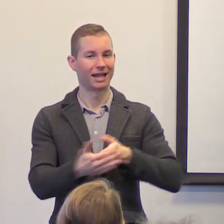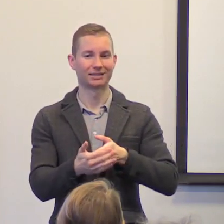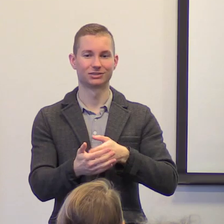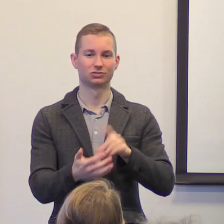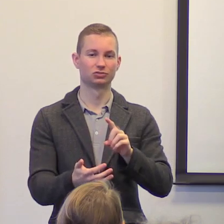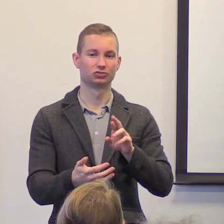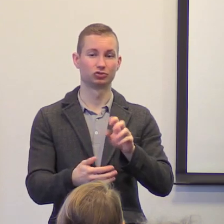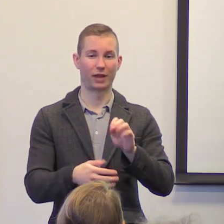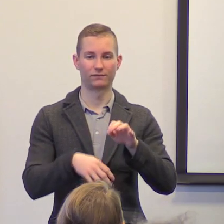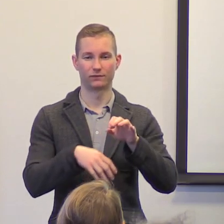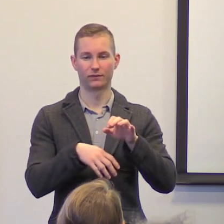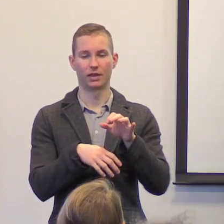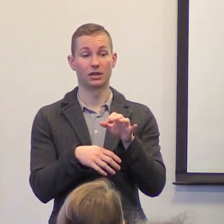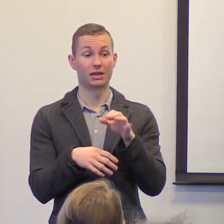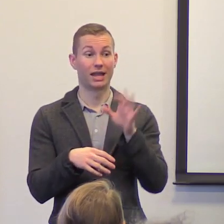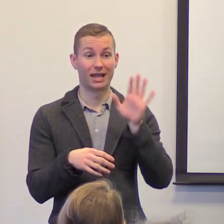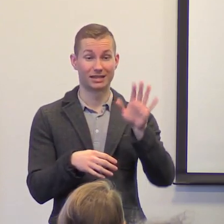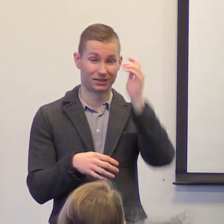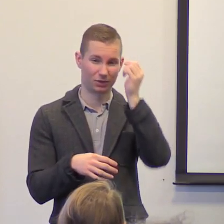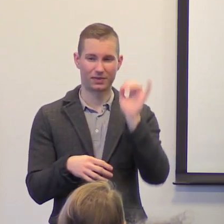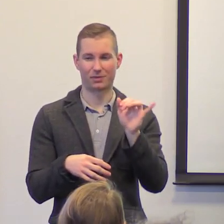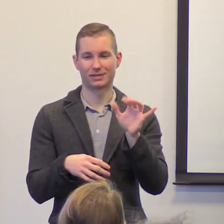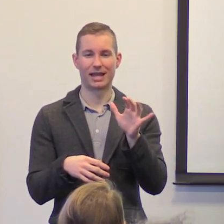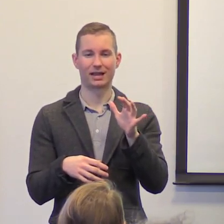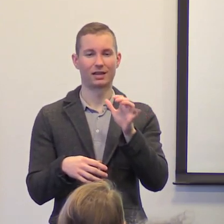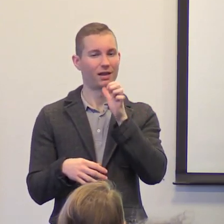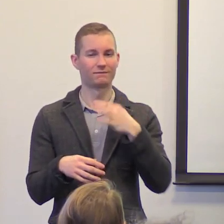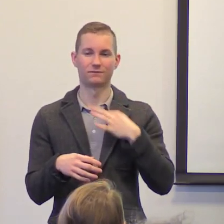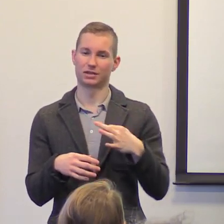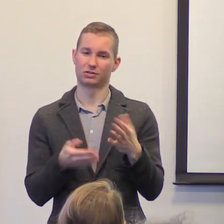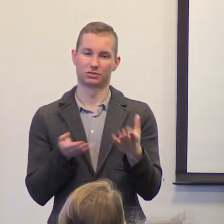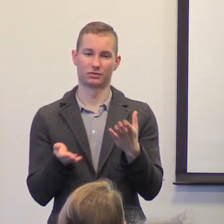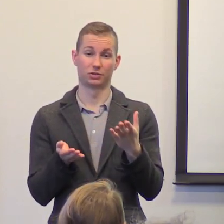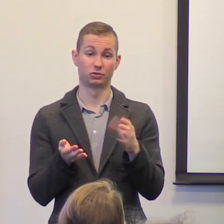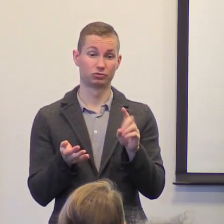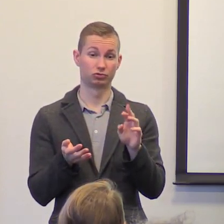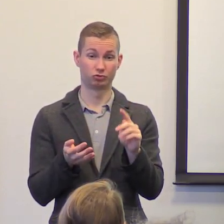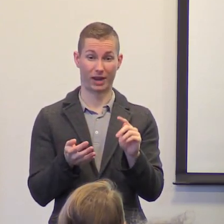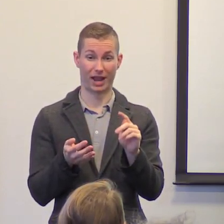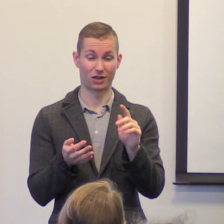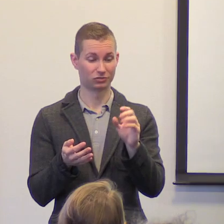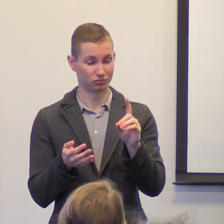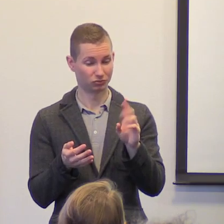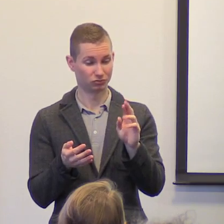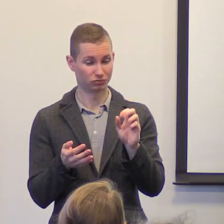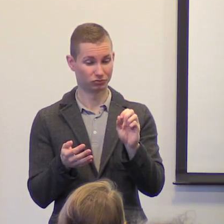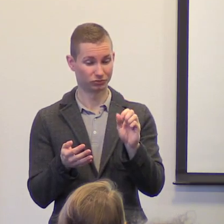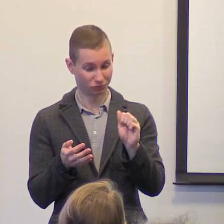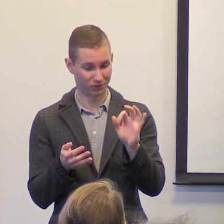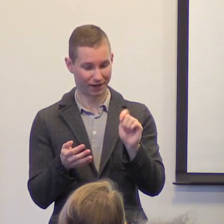His theory was that the draft was a form of involuntary servitude, and the draft during World War I was not that popular.